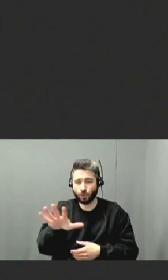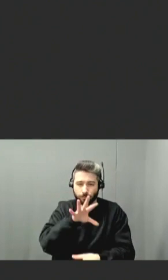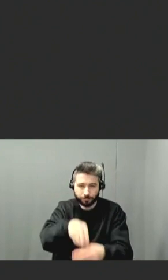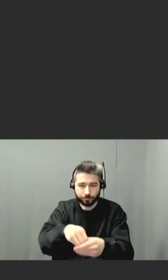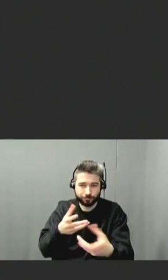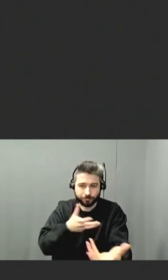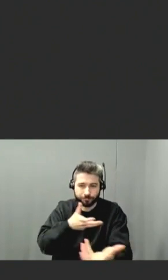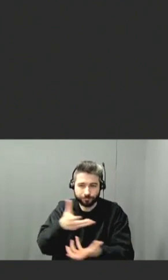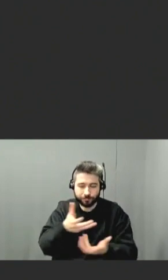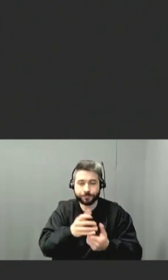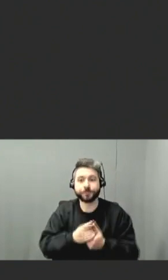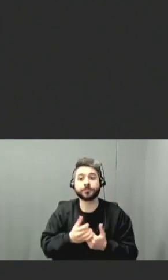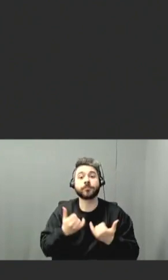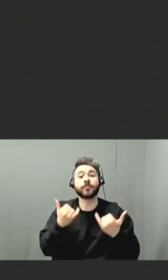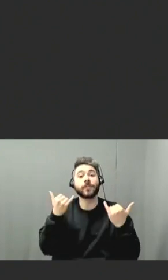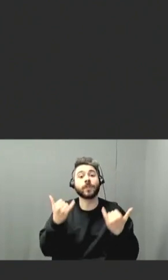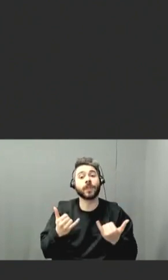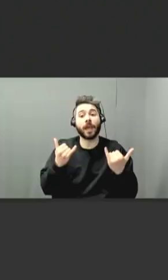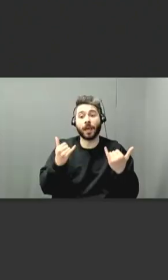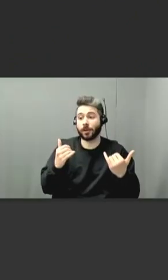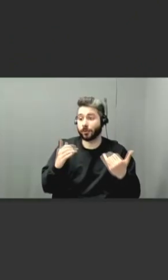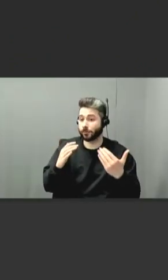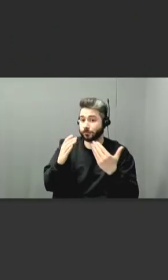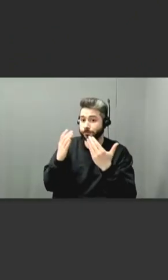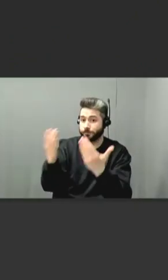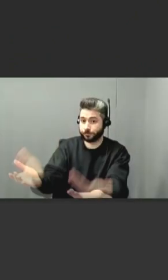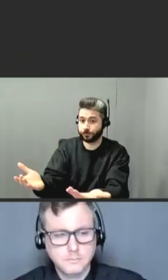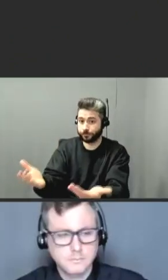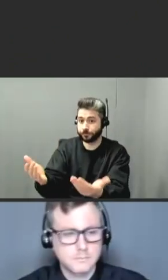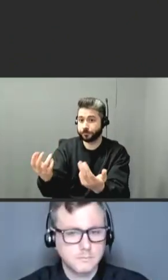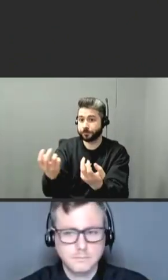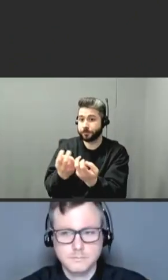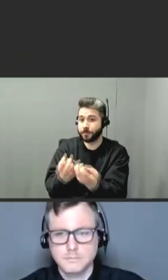At this time, we're going to turn to our next panel. Our next panel is COVID-19